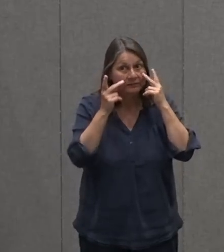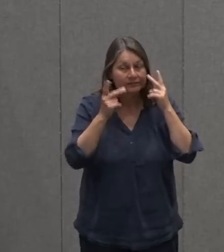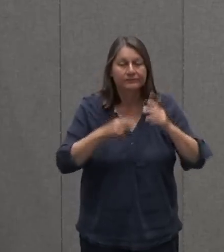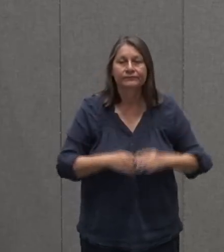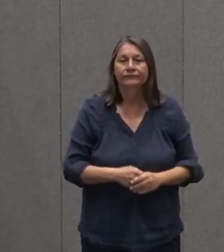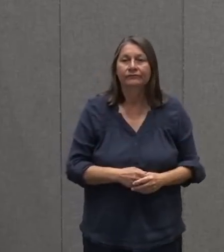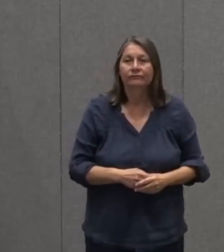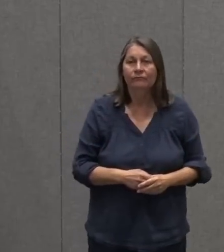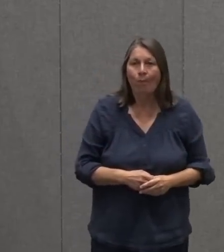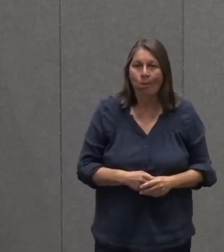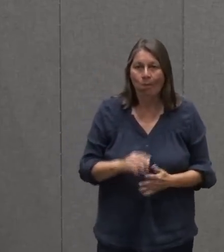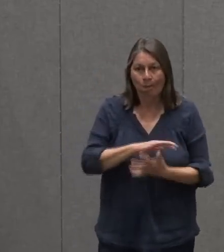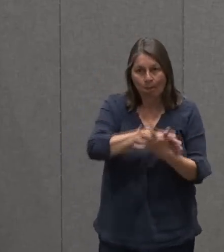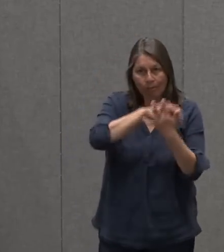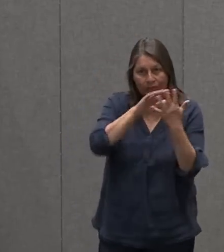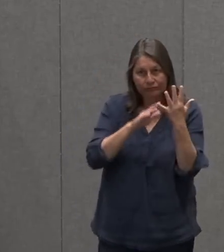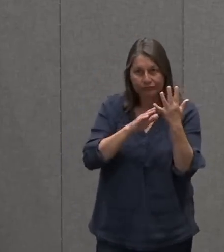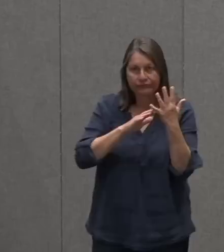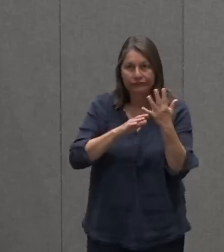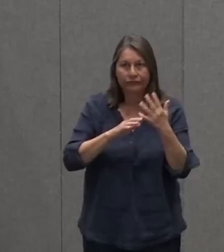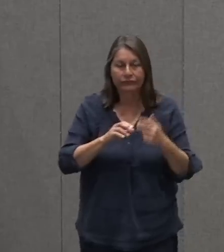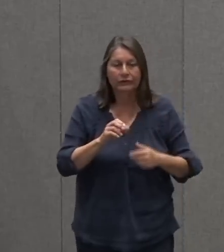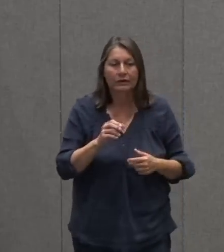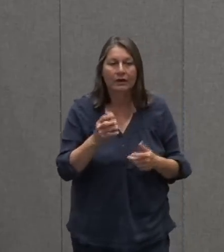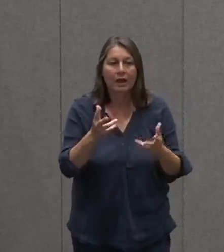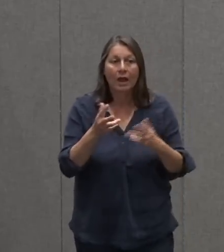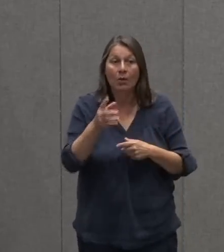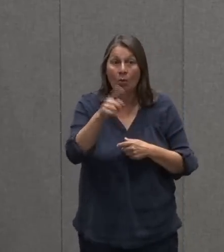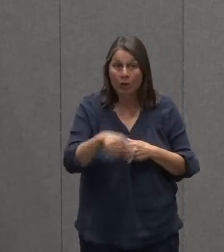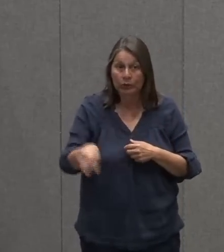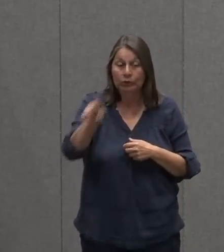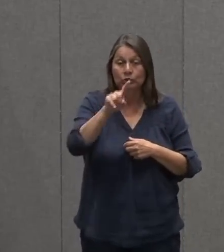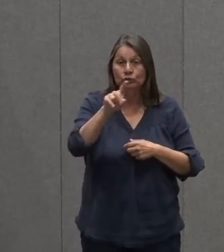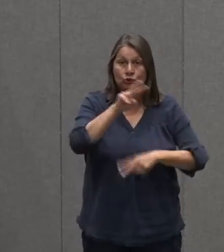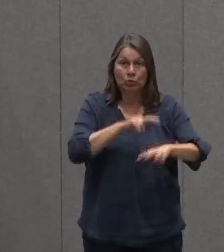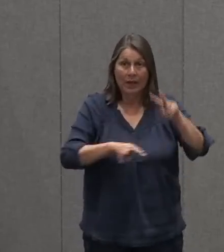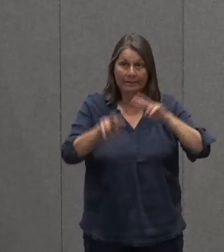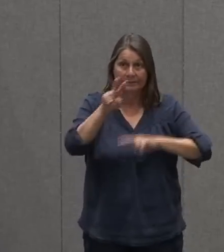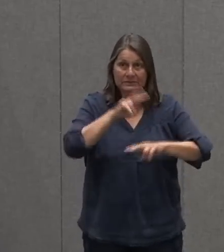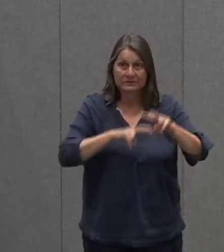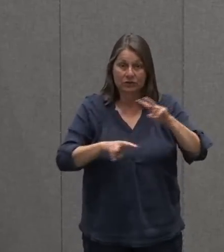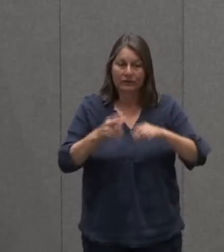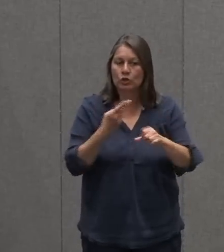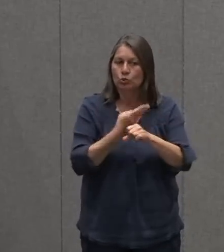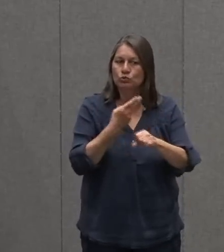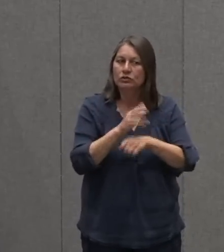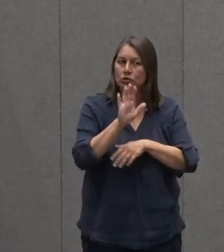So, I want you to observe and use your five senses and I'll use my five senses